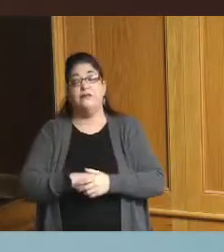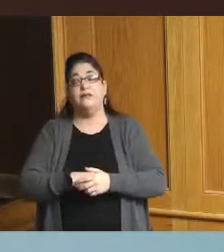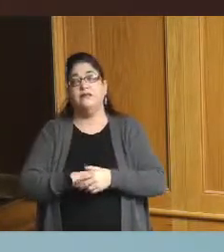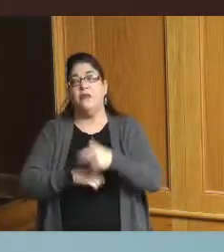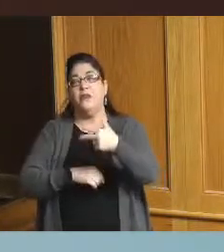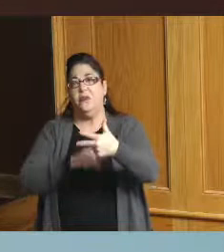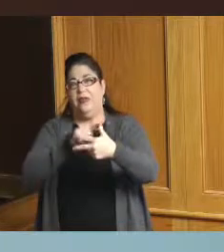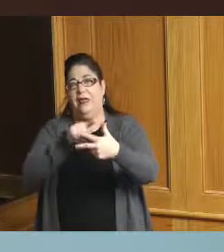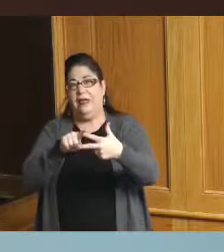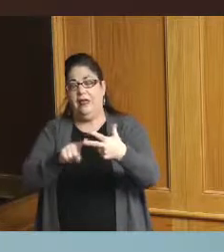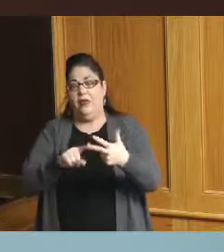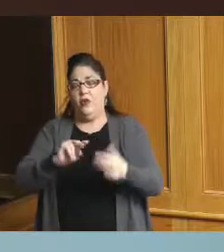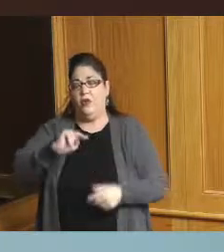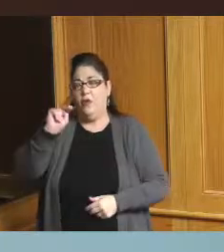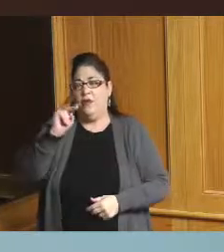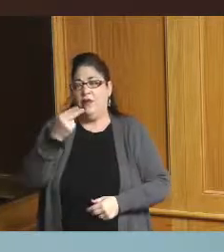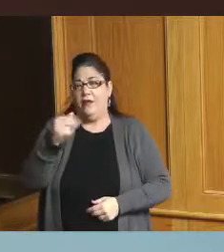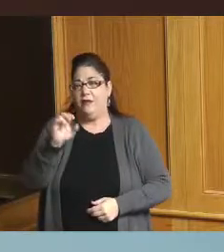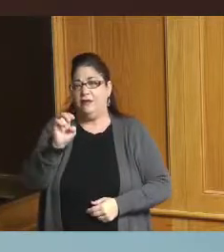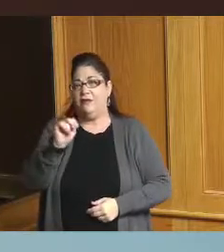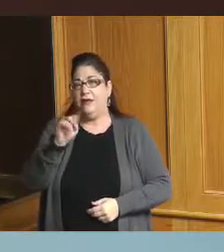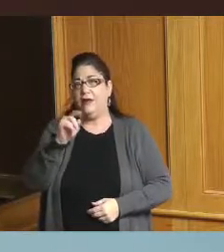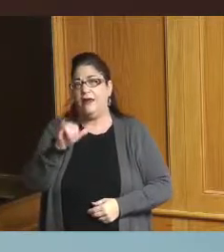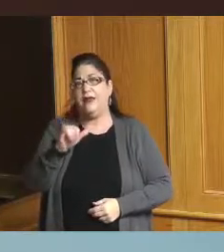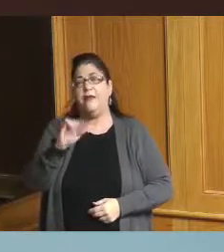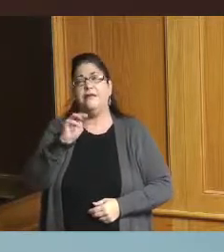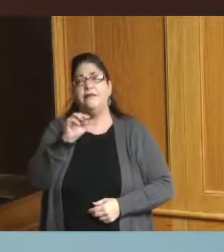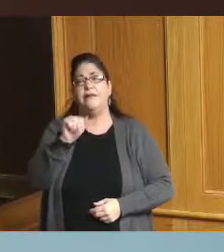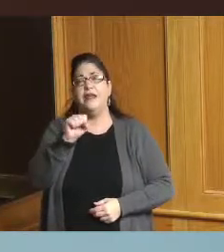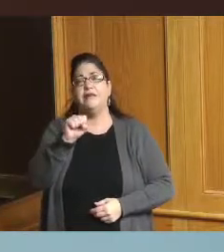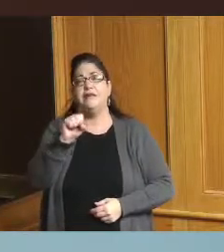actually just north of Hamilton County at the mason crossroads we also have one